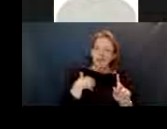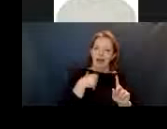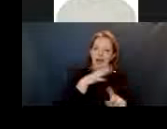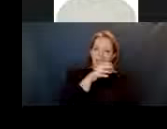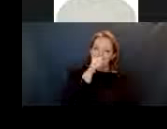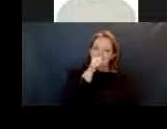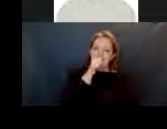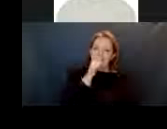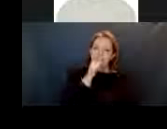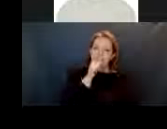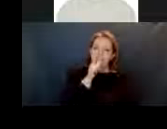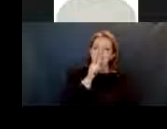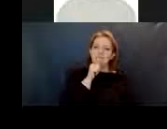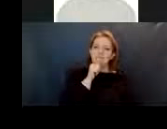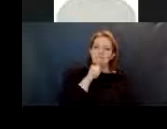I'm trying to photograph them.